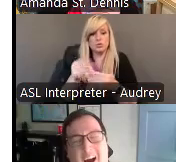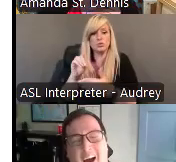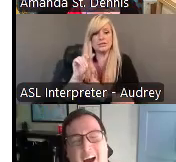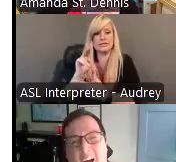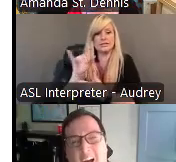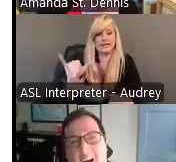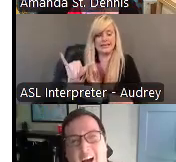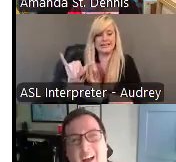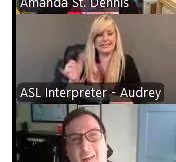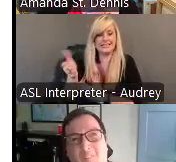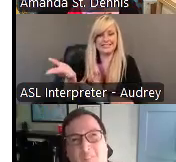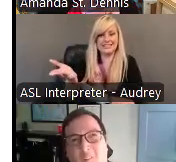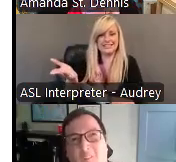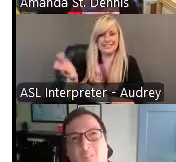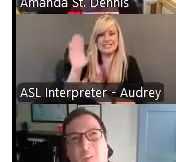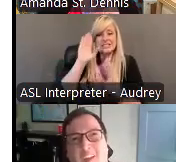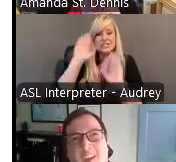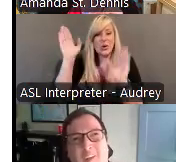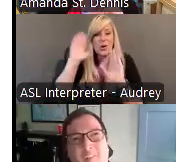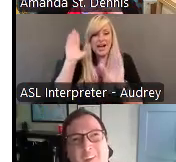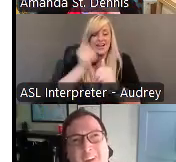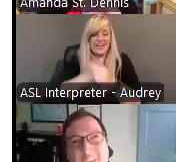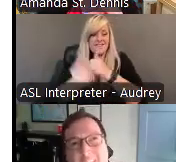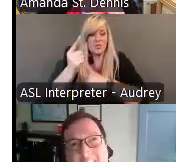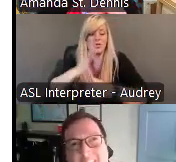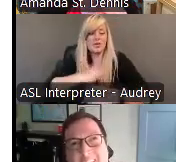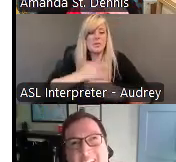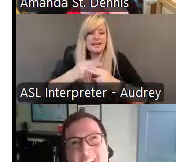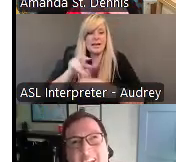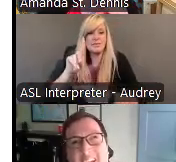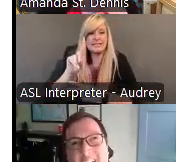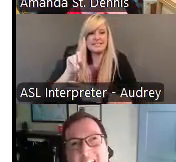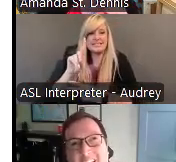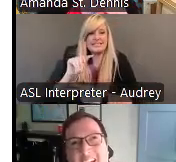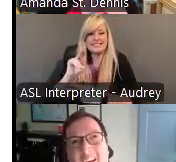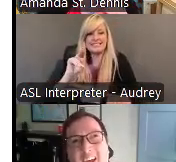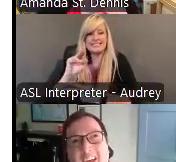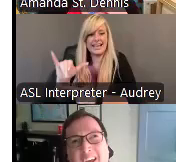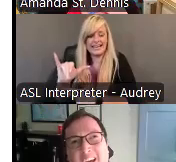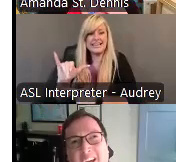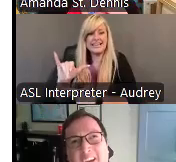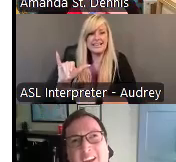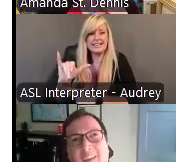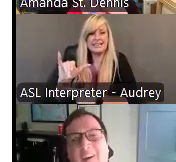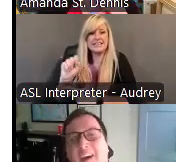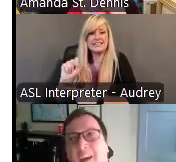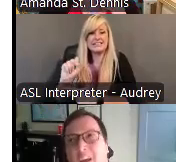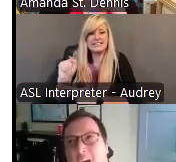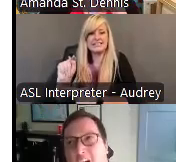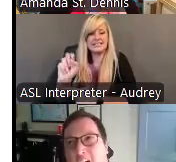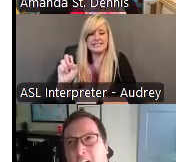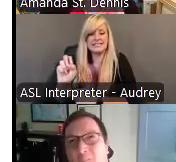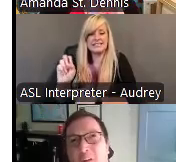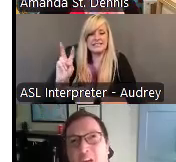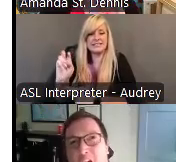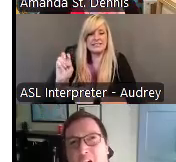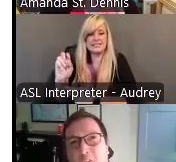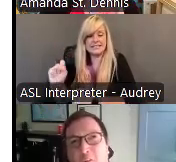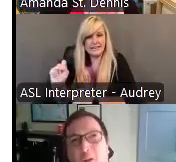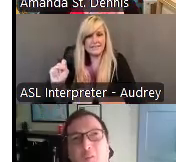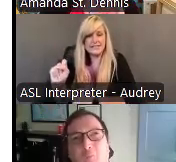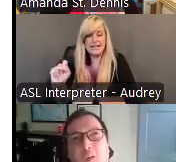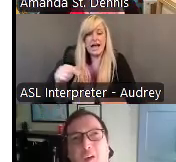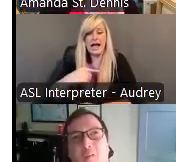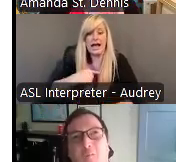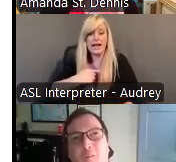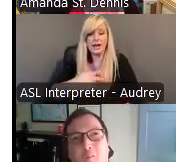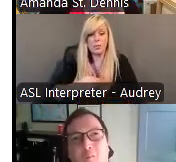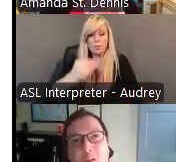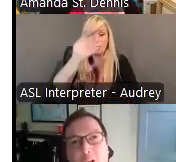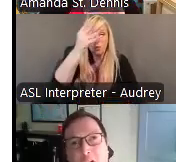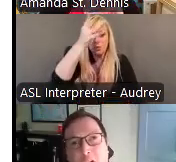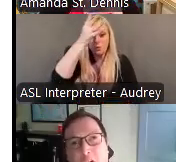Danny Steeves: Hi everyone, my name is Danny Steeves. I'm a white male with glasses